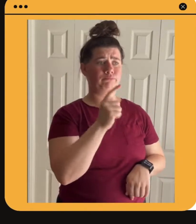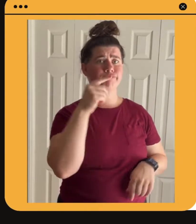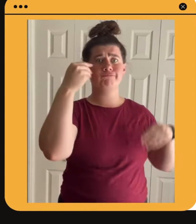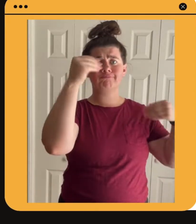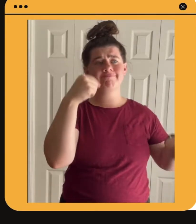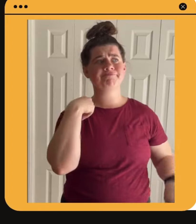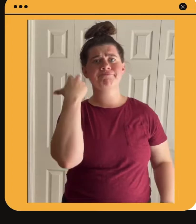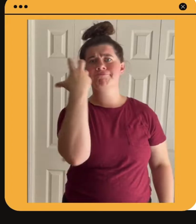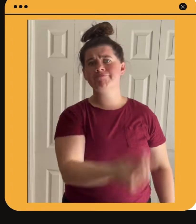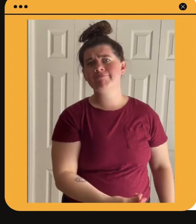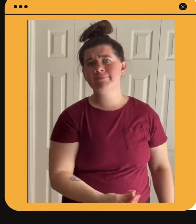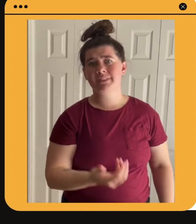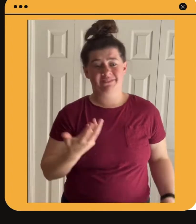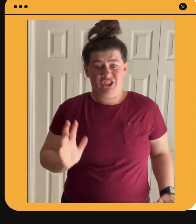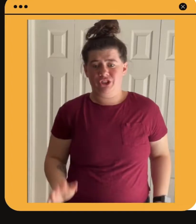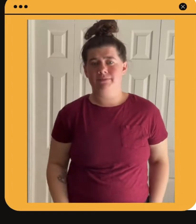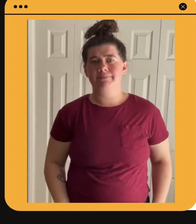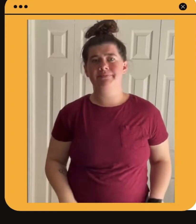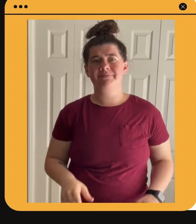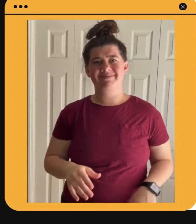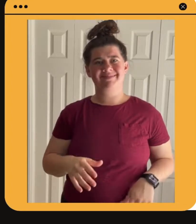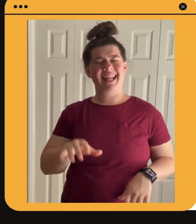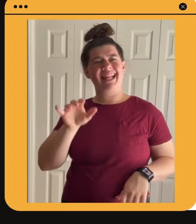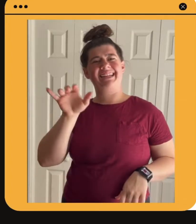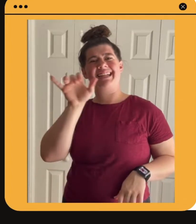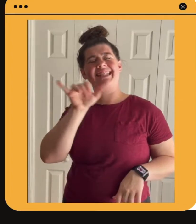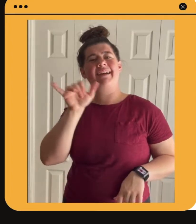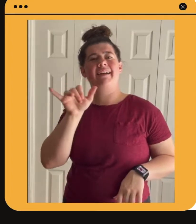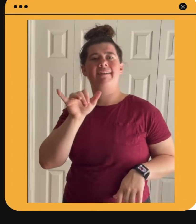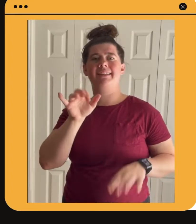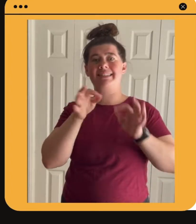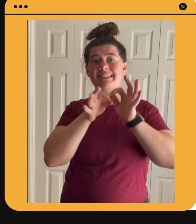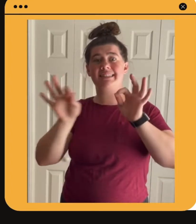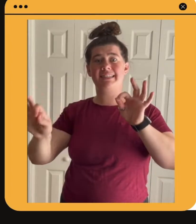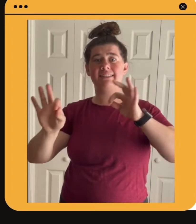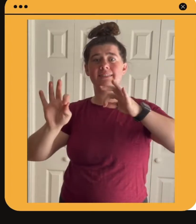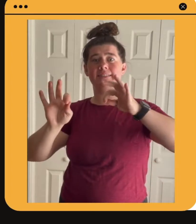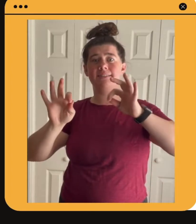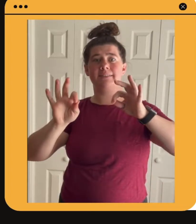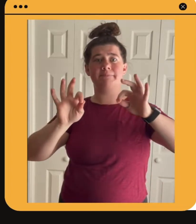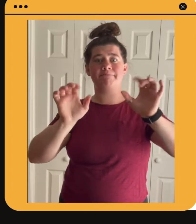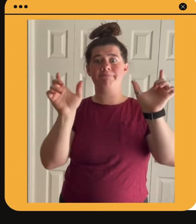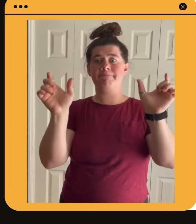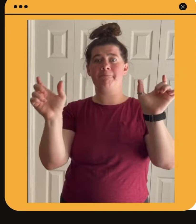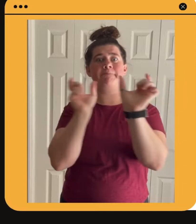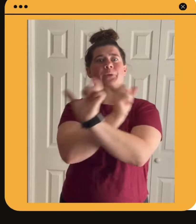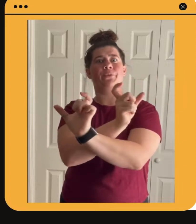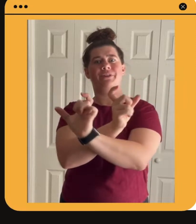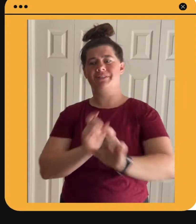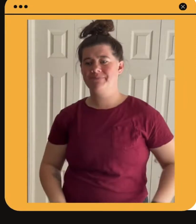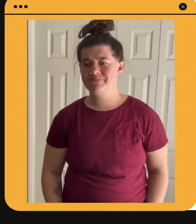in ASL, you would piece it together as store. I go, that's all It's like the sentences are backwards.